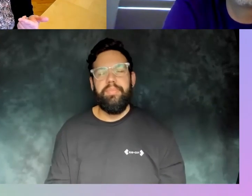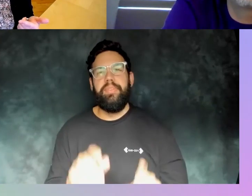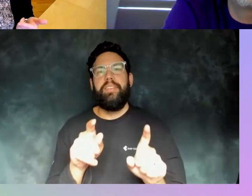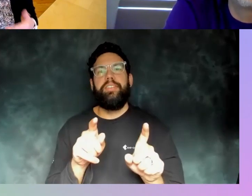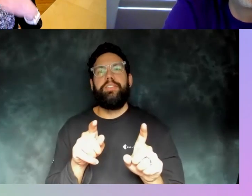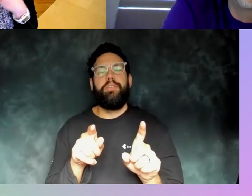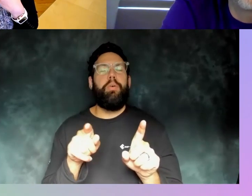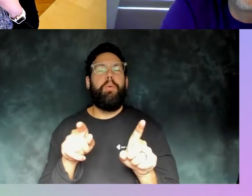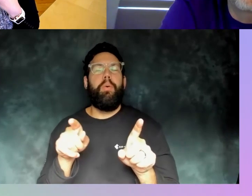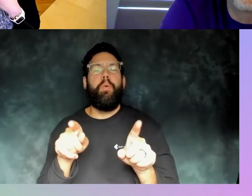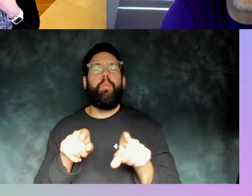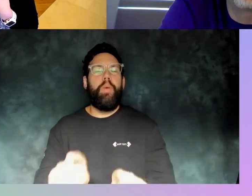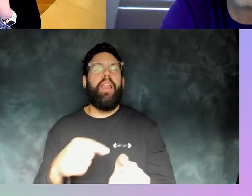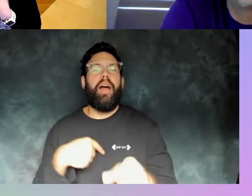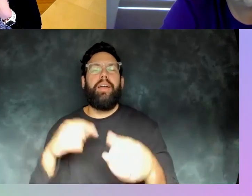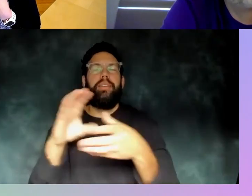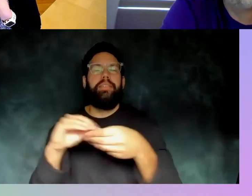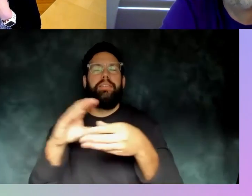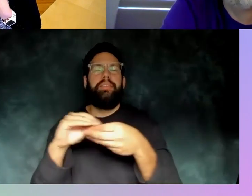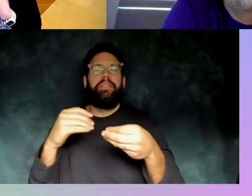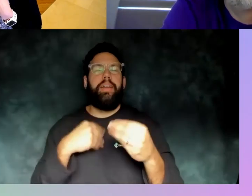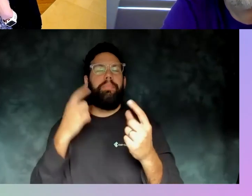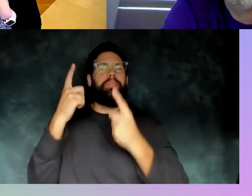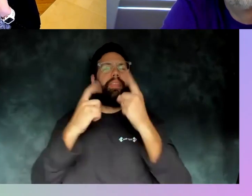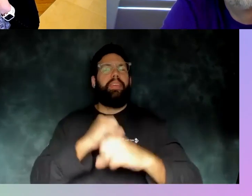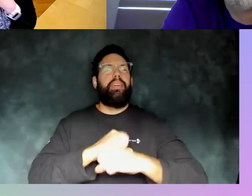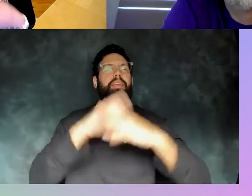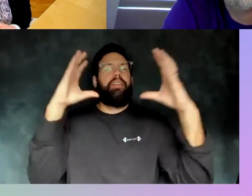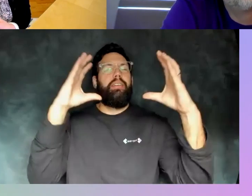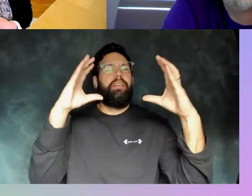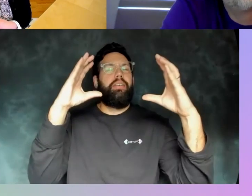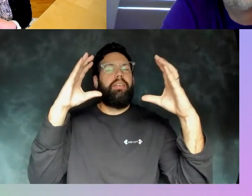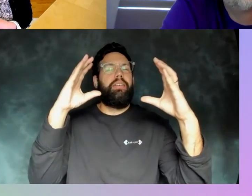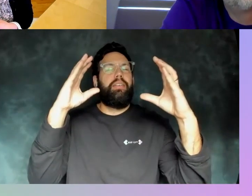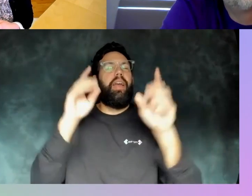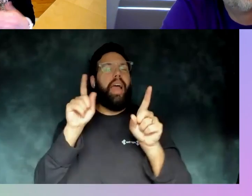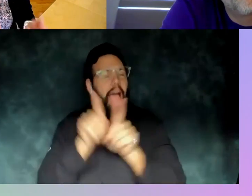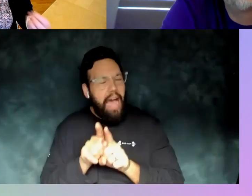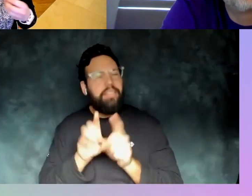glendale. I would be lost without you, both personally and professionally. I appreciate you and all the